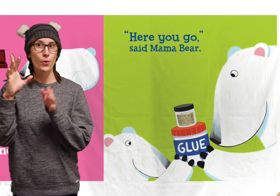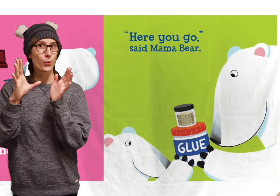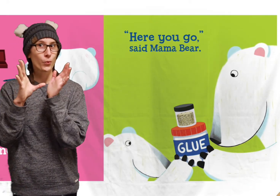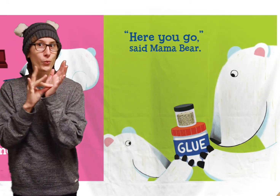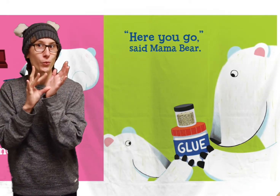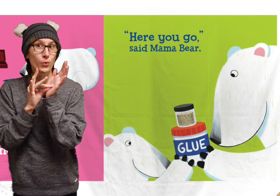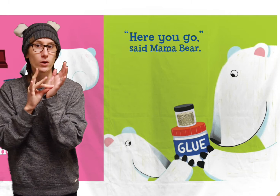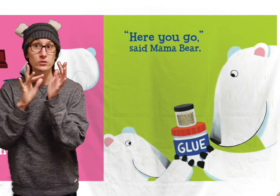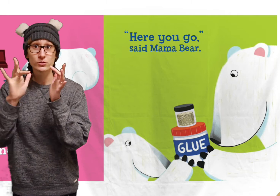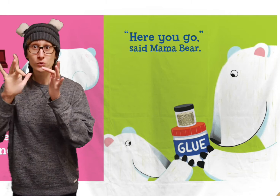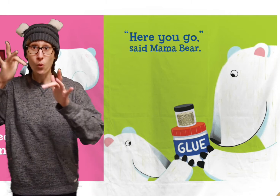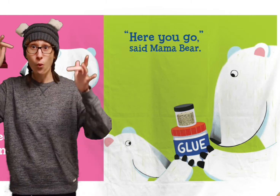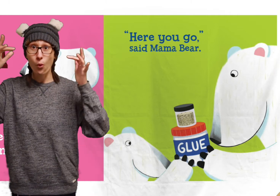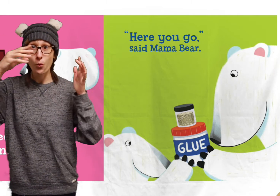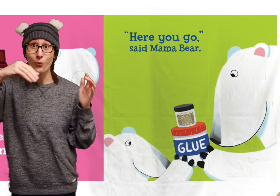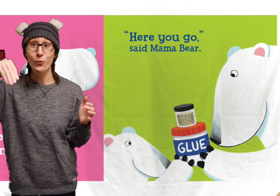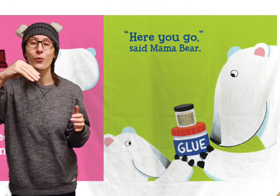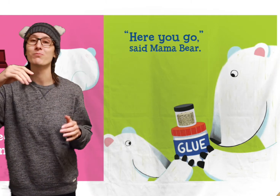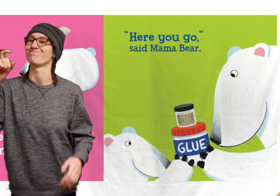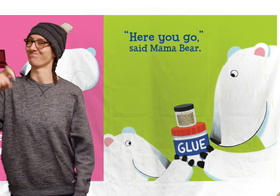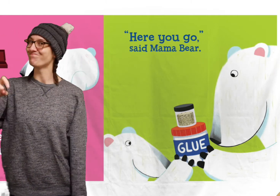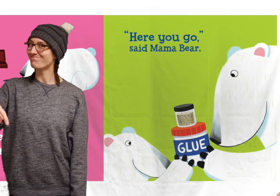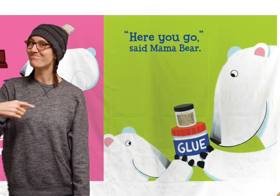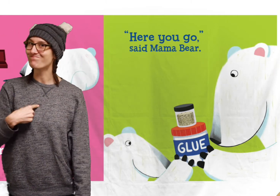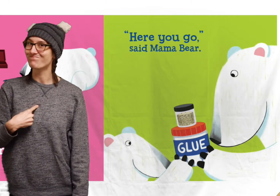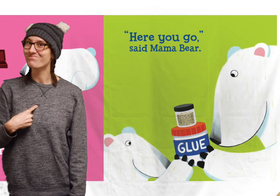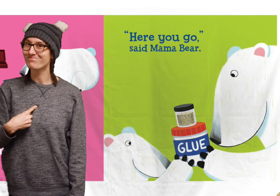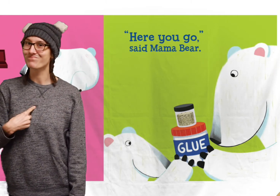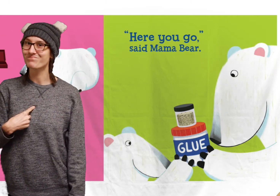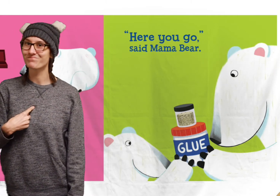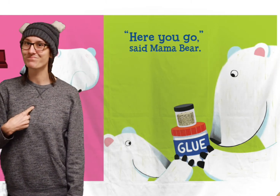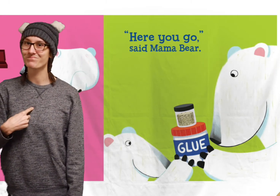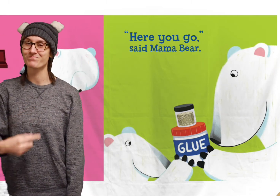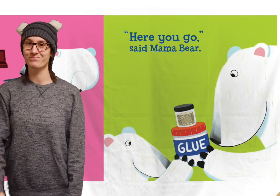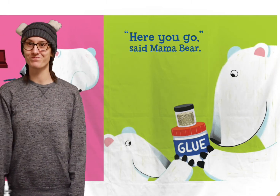I need some glue and glitter